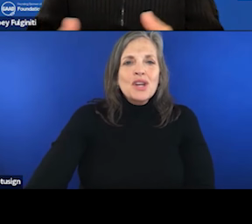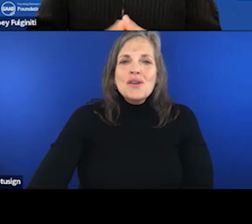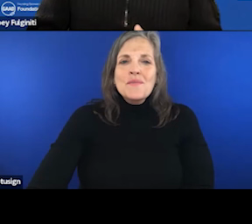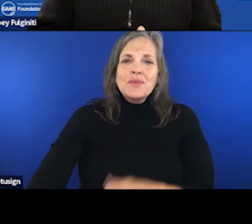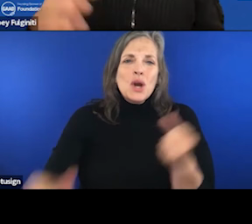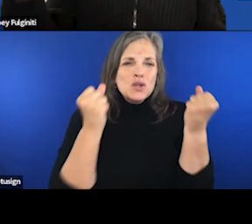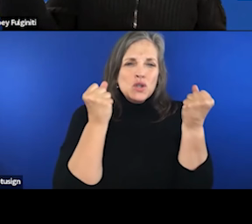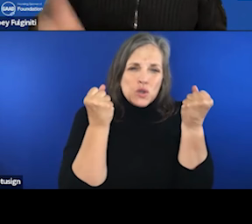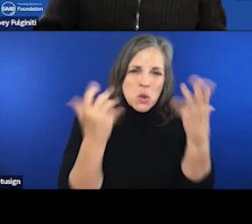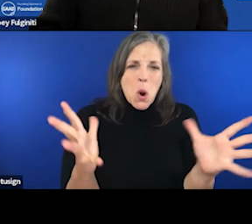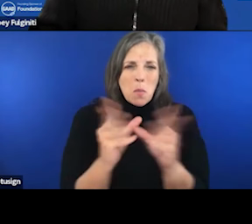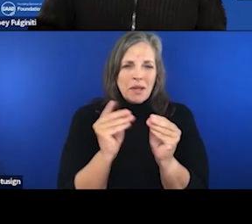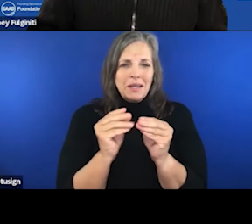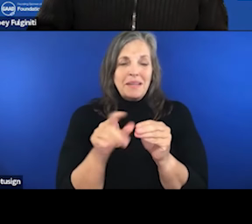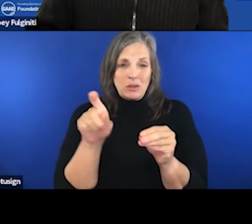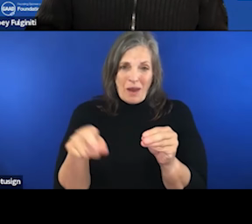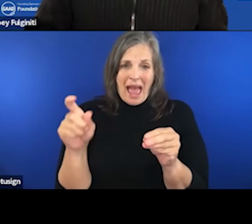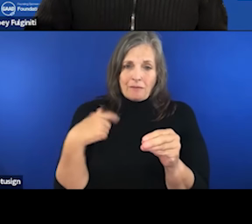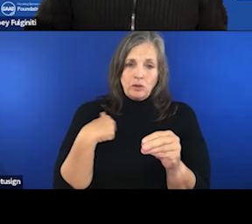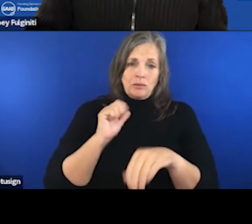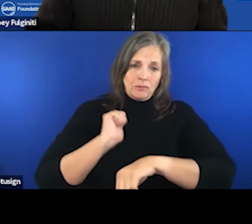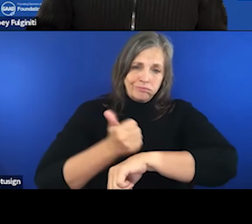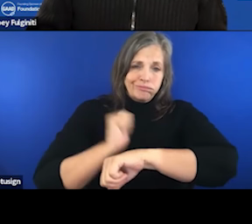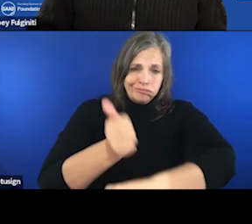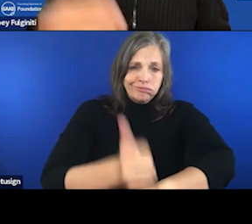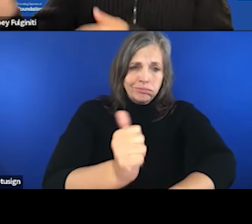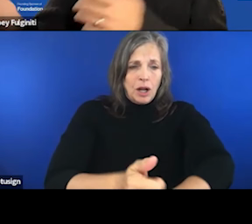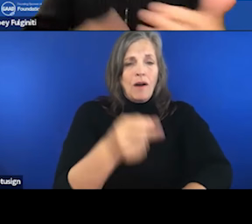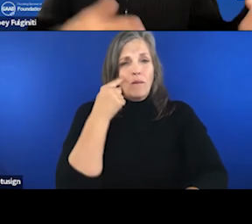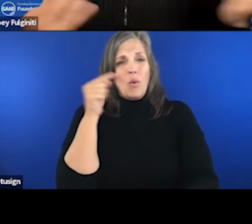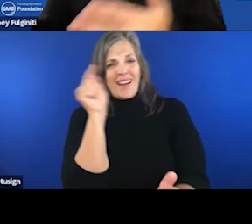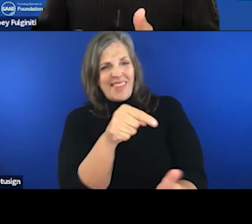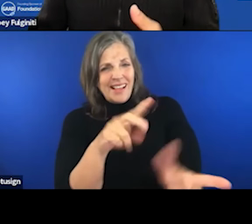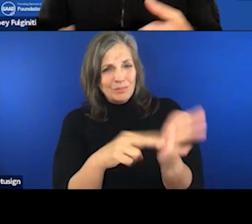and now we're cutting down on that I would say at least by 50 we still talk we still collaborate i